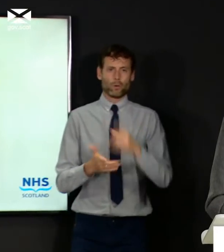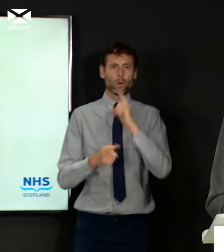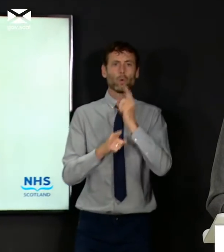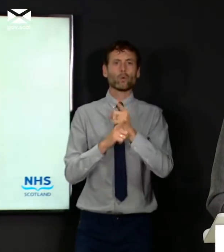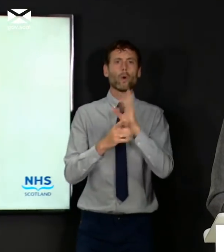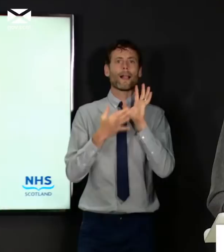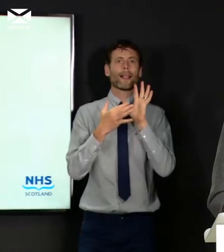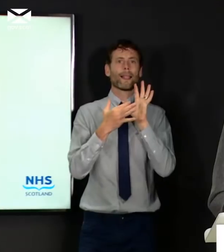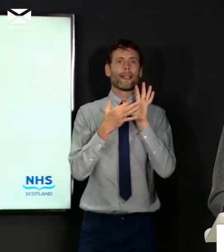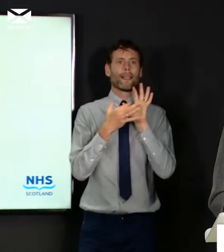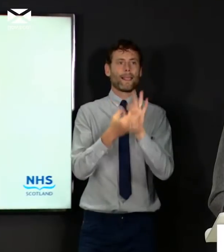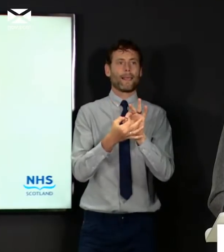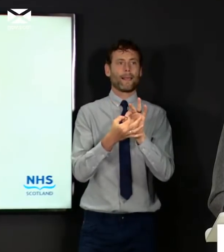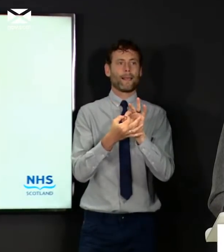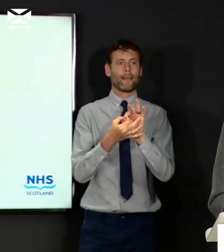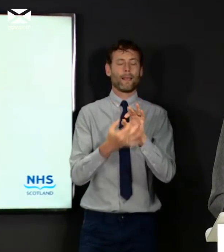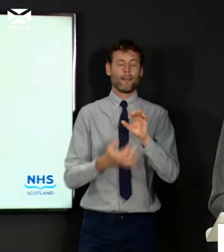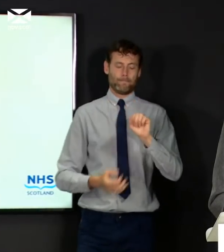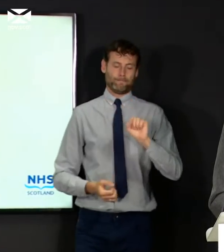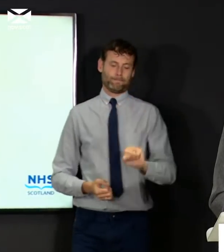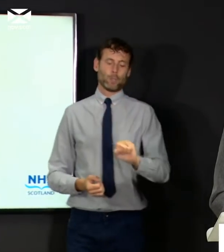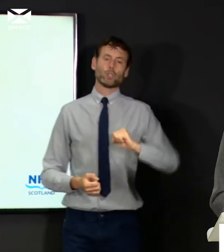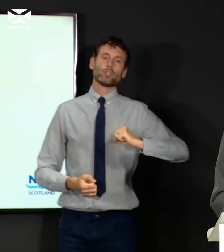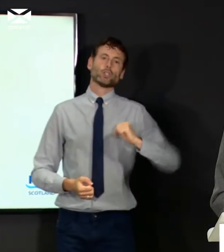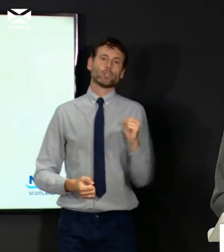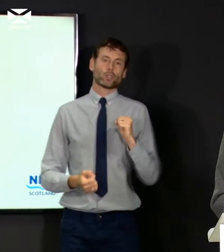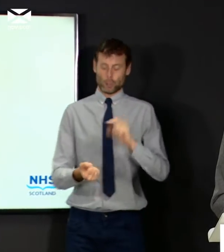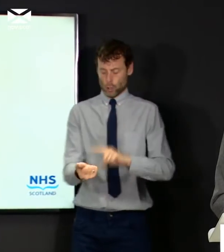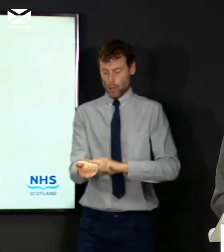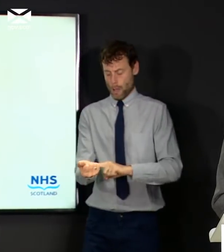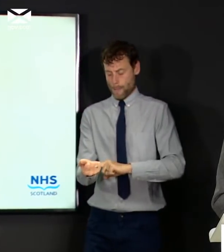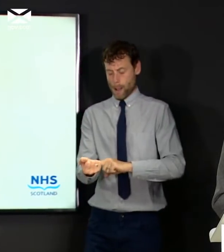briefly about the Scottish blood transfusion service, and to thank them